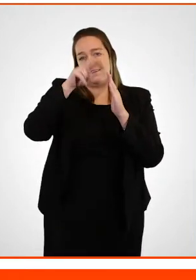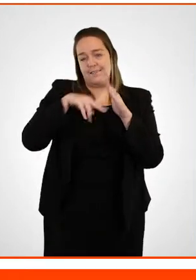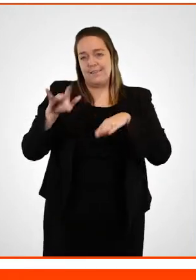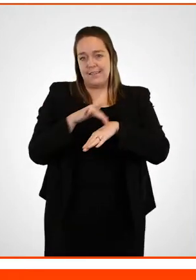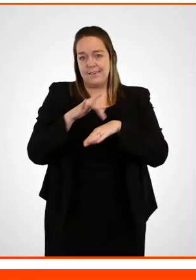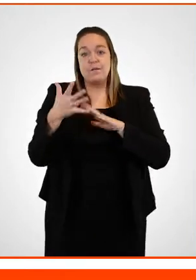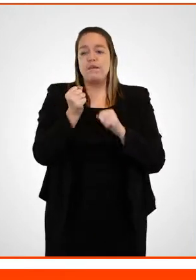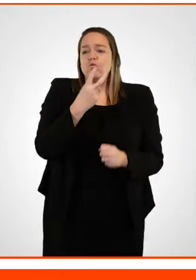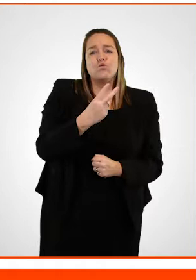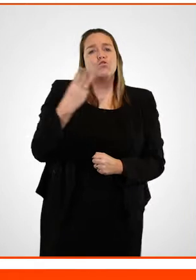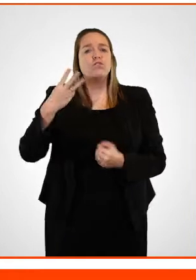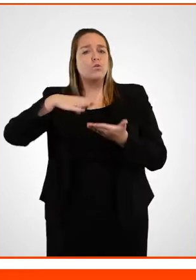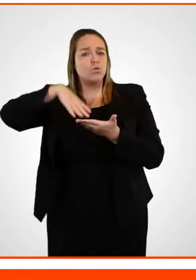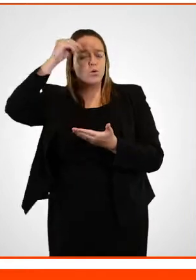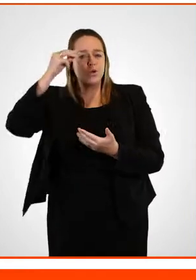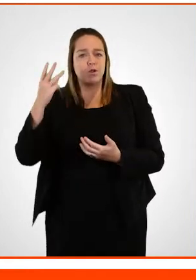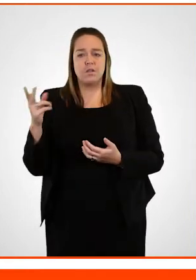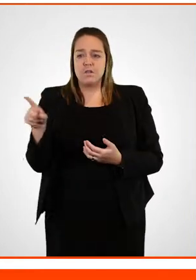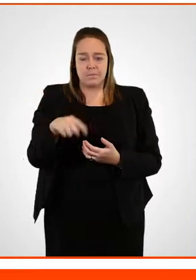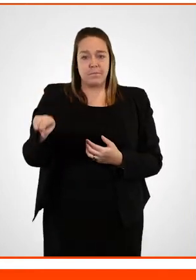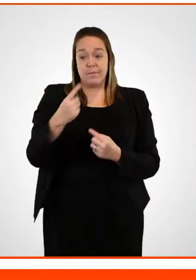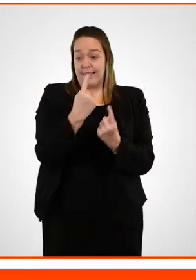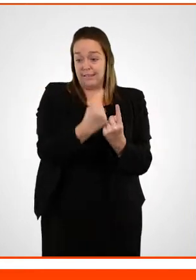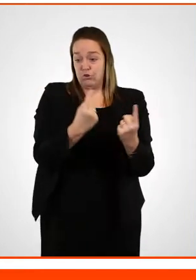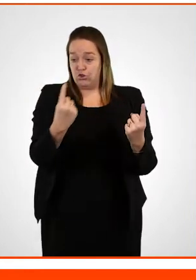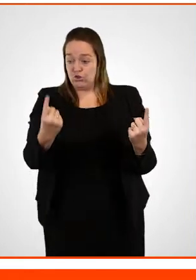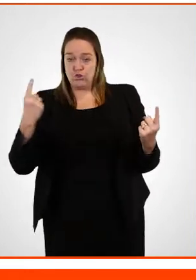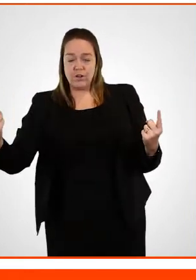So you take two and three students and each student has a part